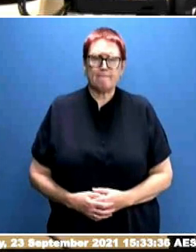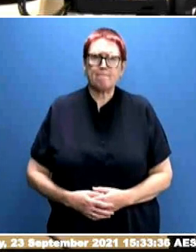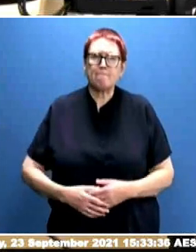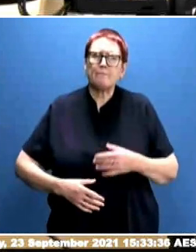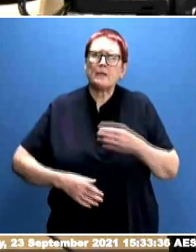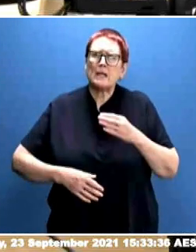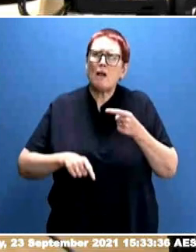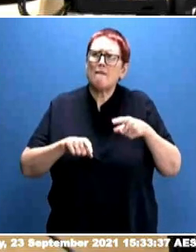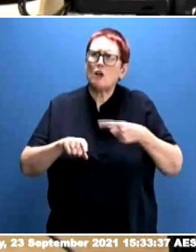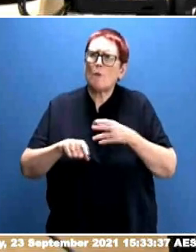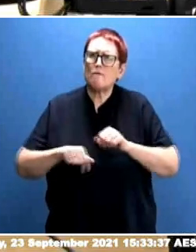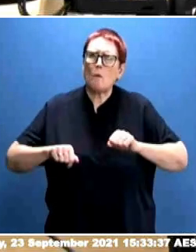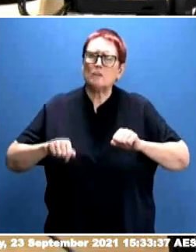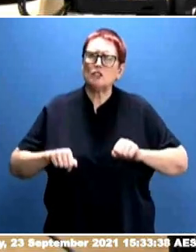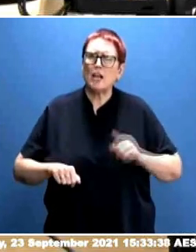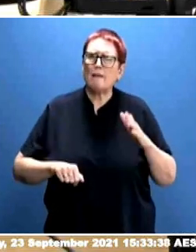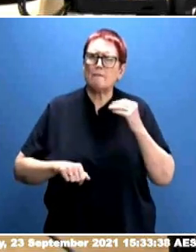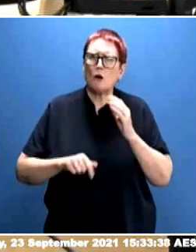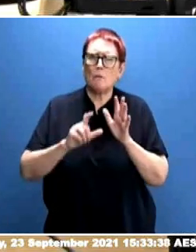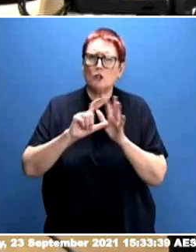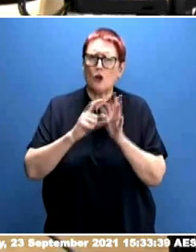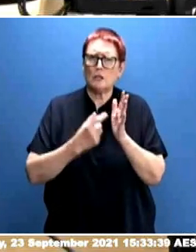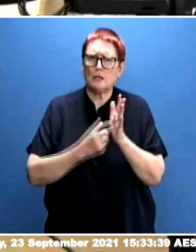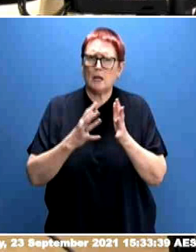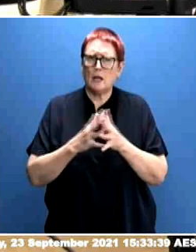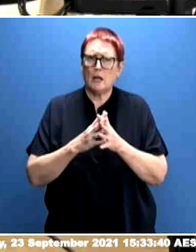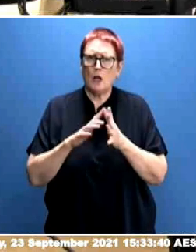about evidence that was given earlier about Dr Webster from Danila Dilba.